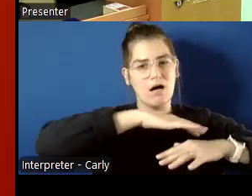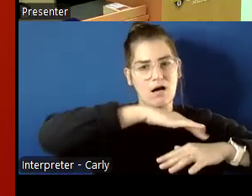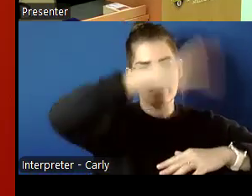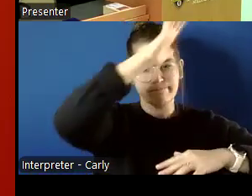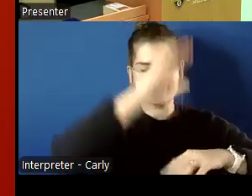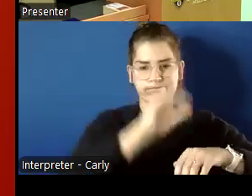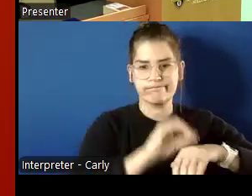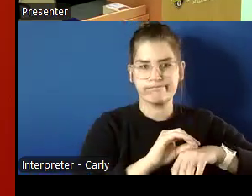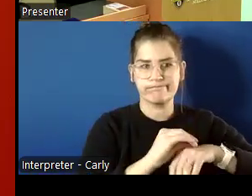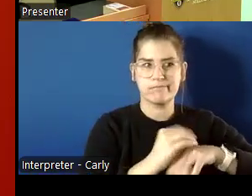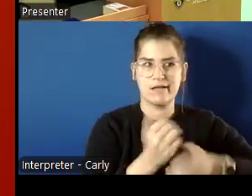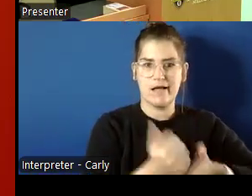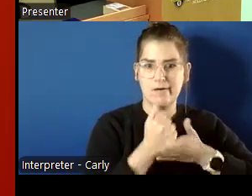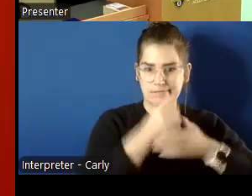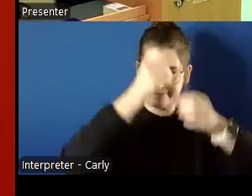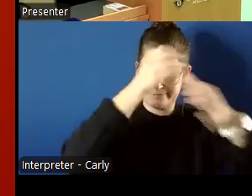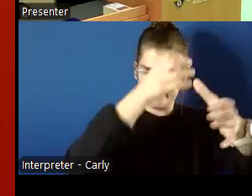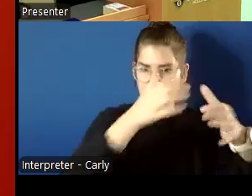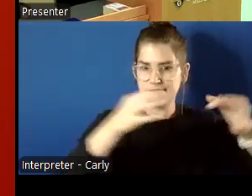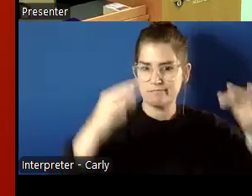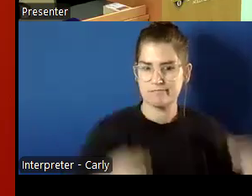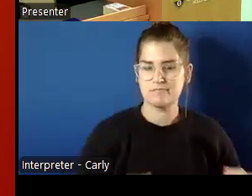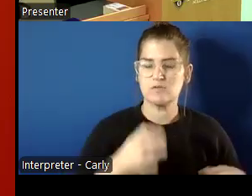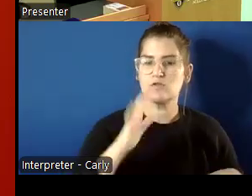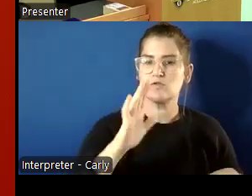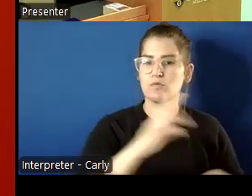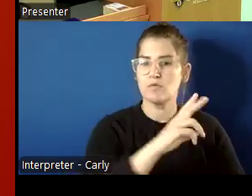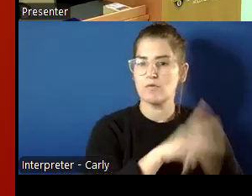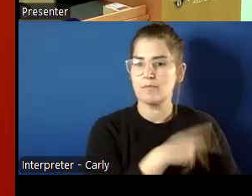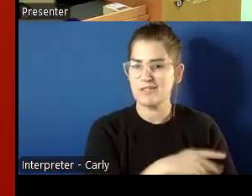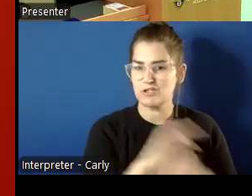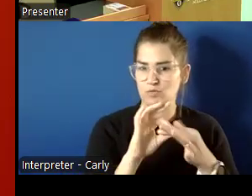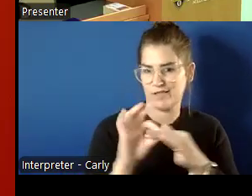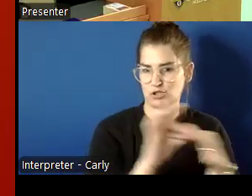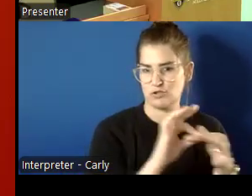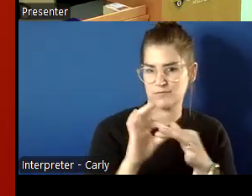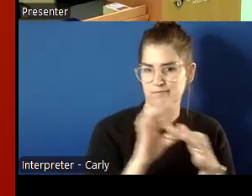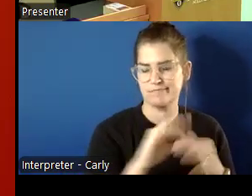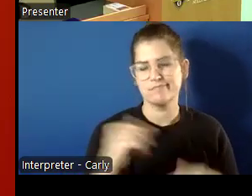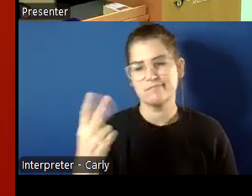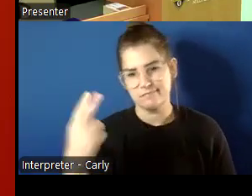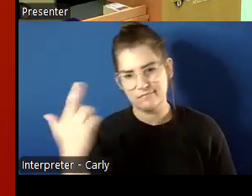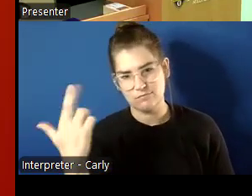uh patient provider relationship. And the reasons for this are twofold. It has to do with visibility